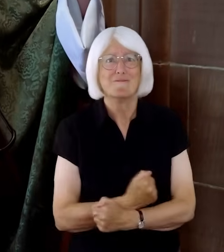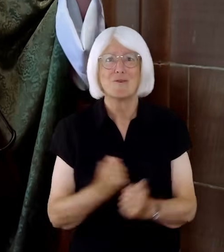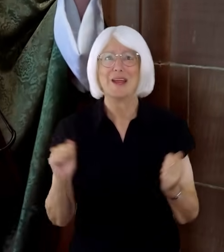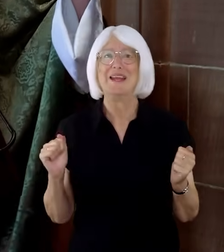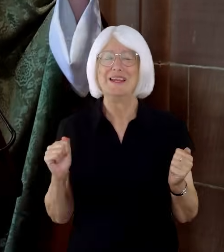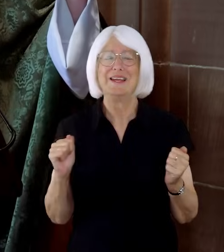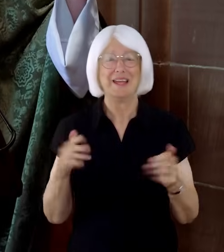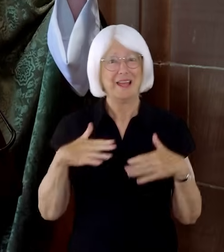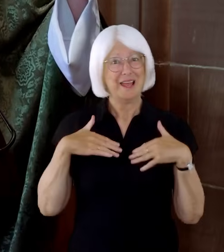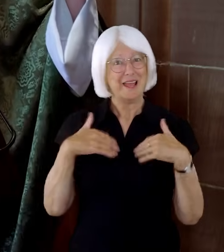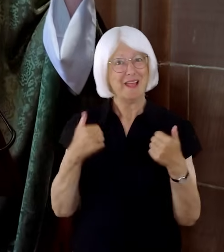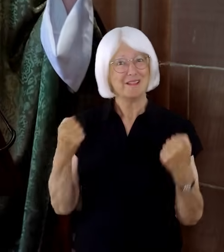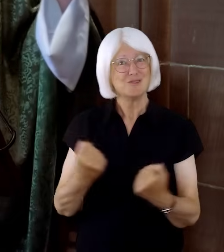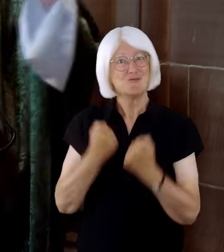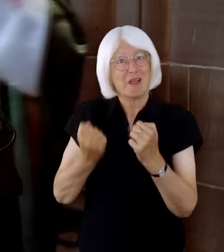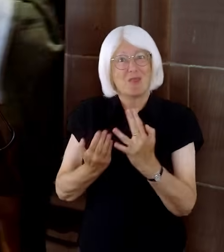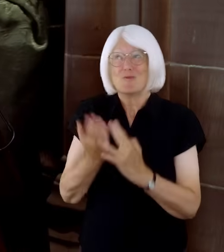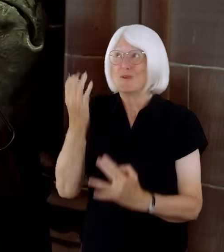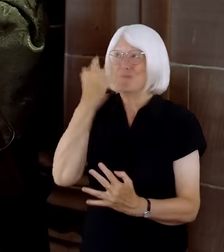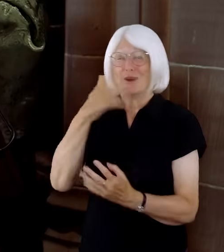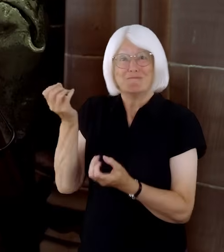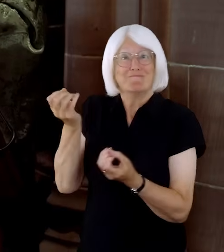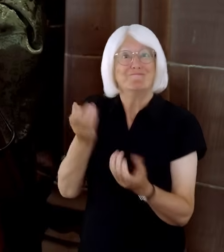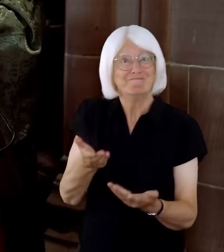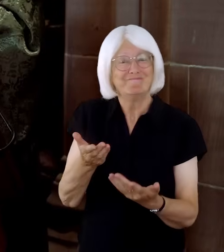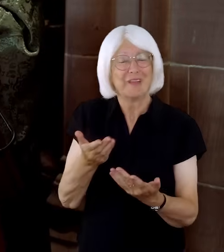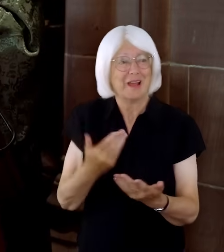Heal and strengthen us by his Spirit and raise us